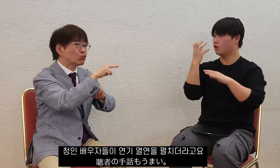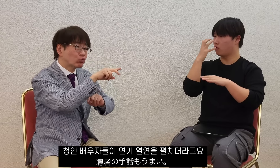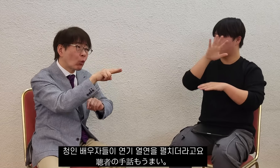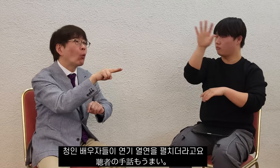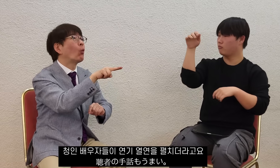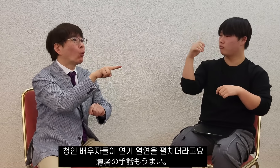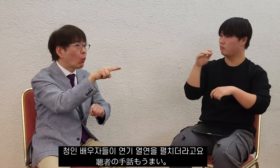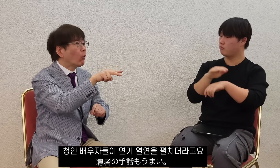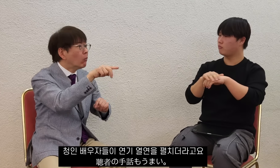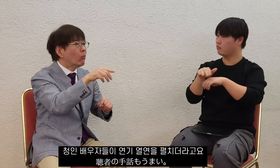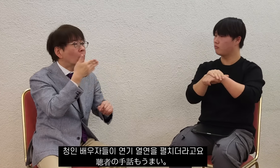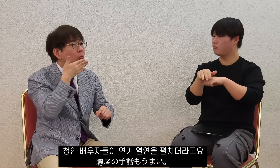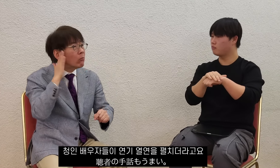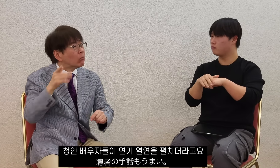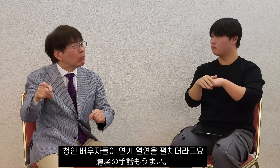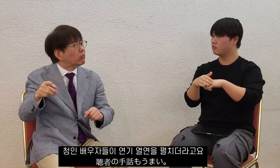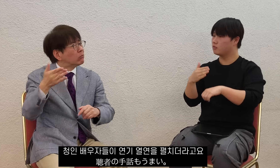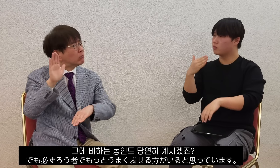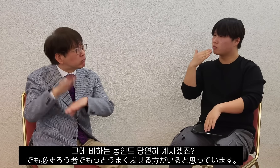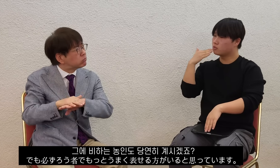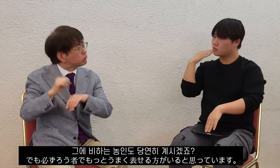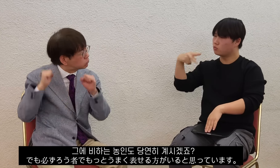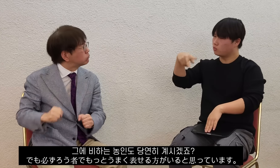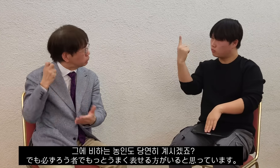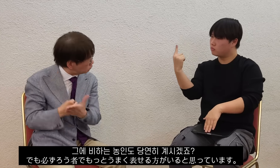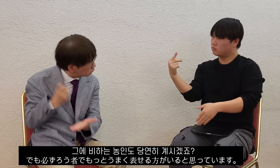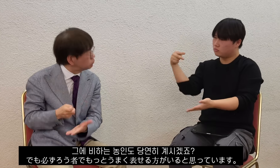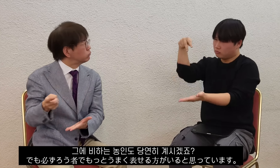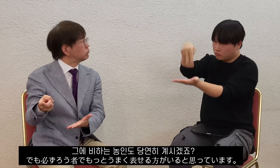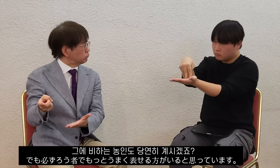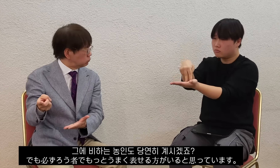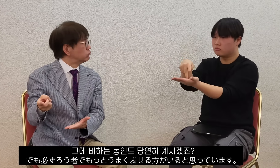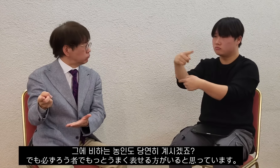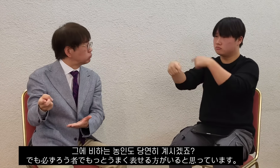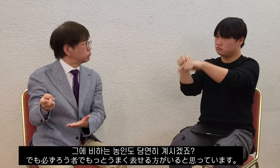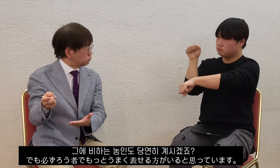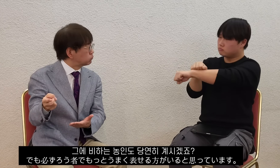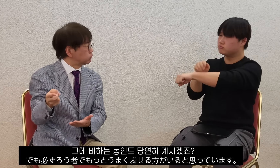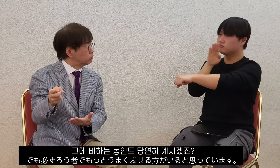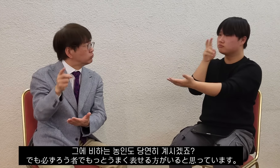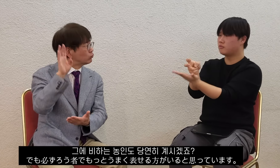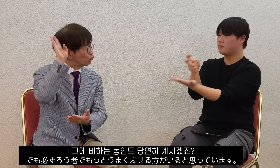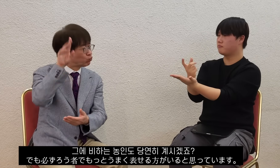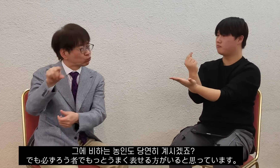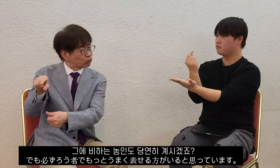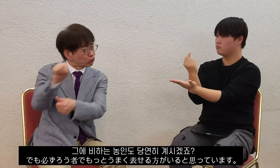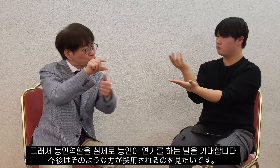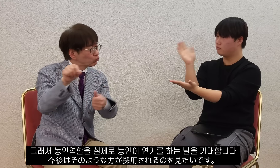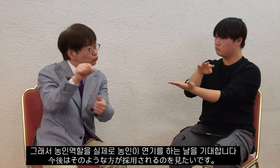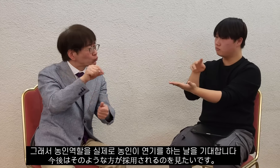the spouses of hearing people showed their passionate performances. Of course there are deaf people who compare him, right?